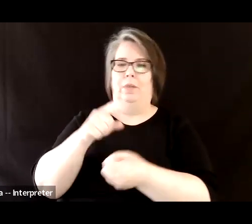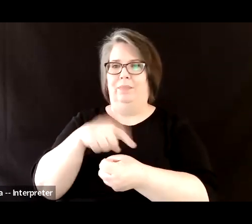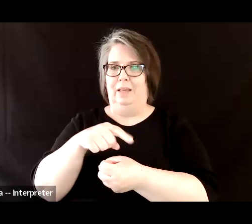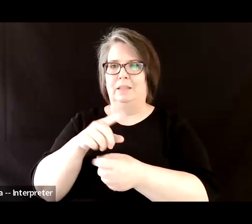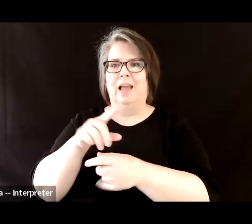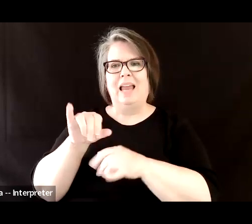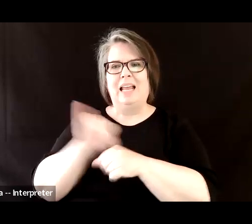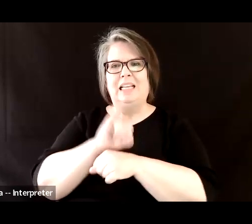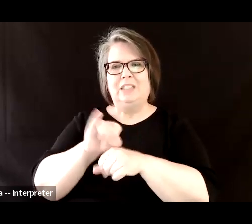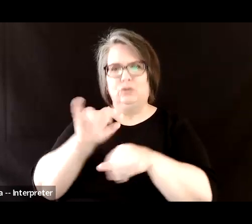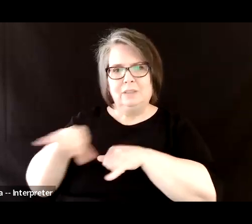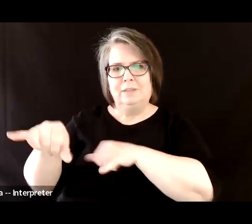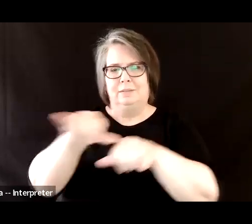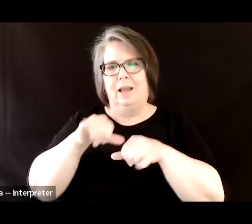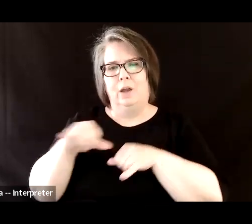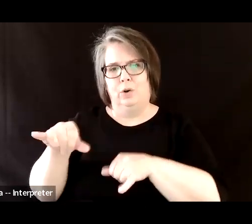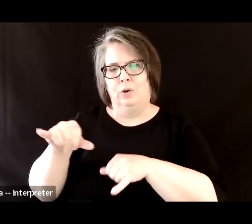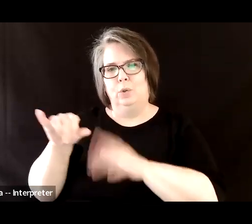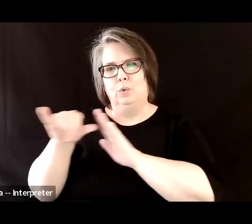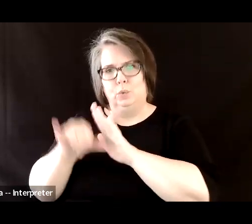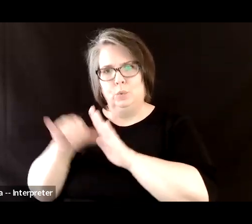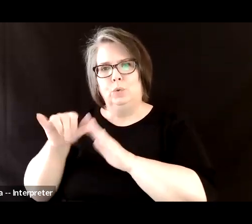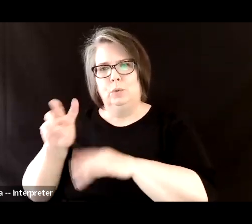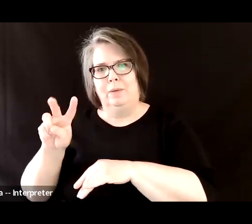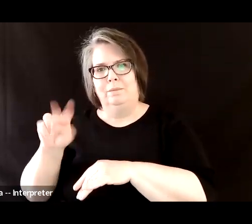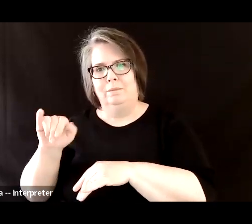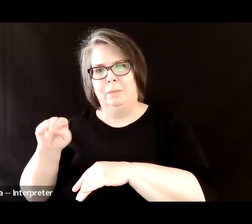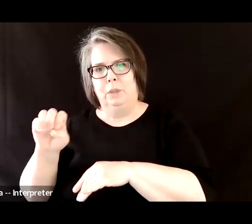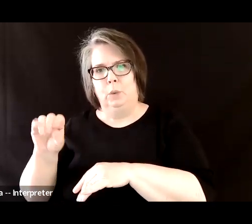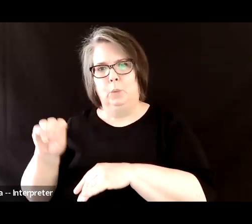standards over there with YouTube and Vimeo.